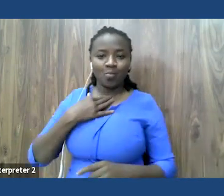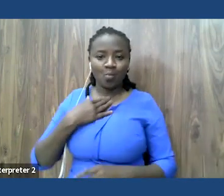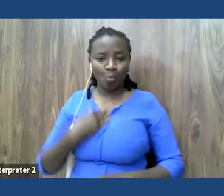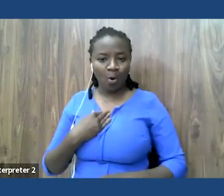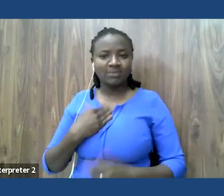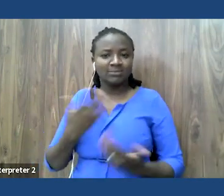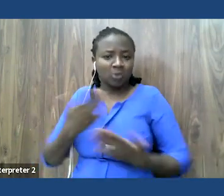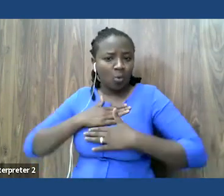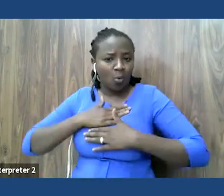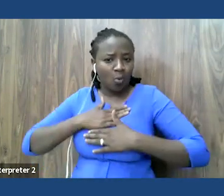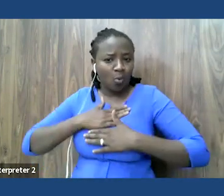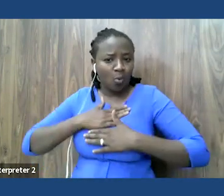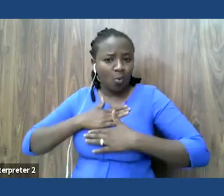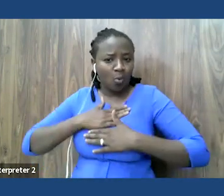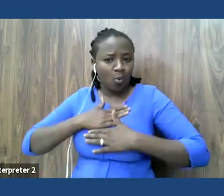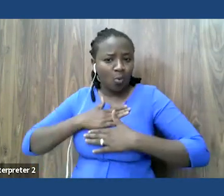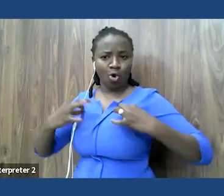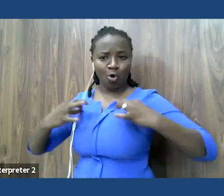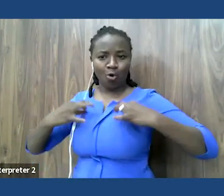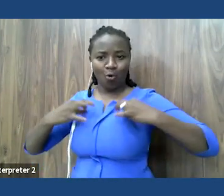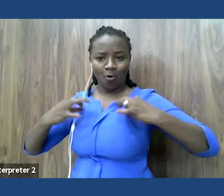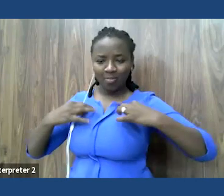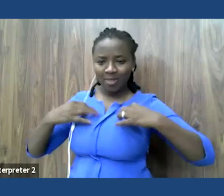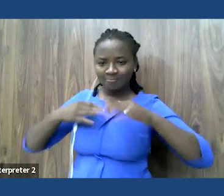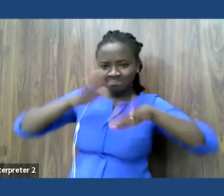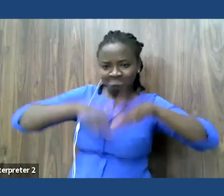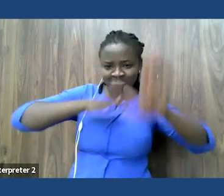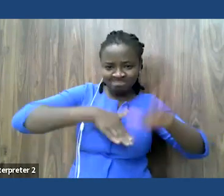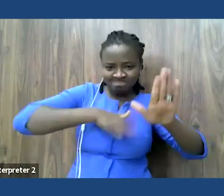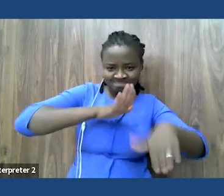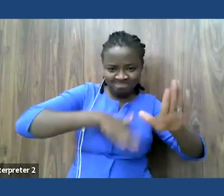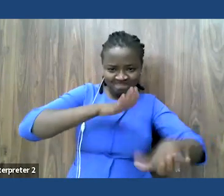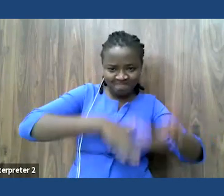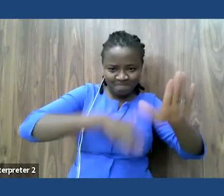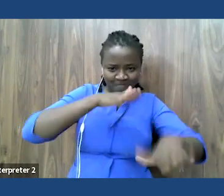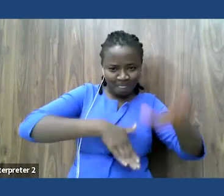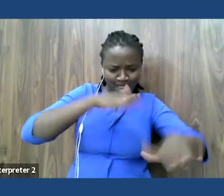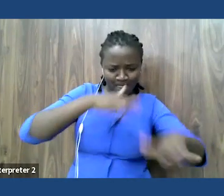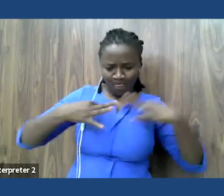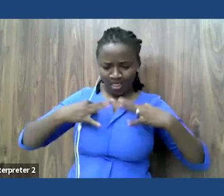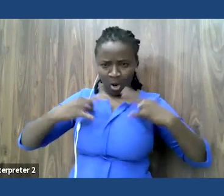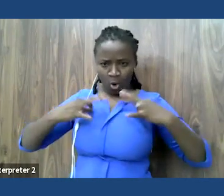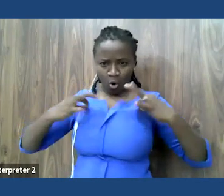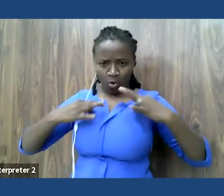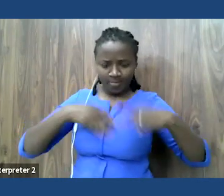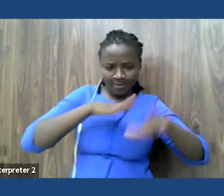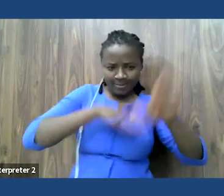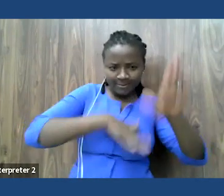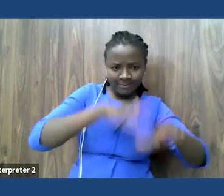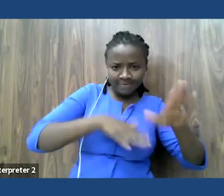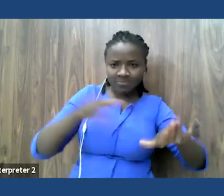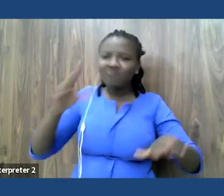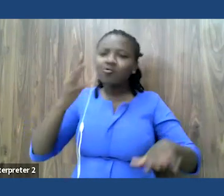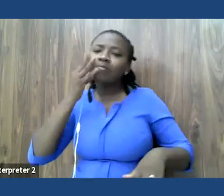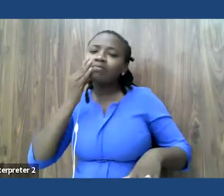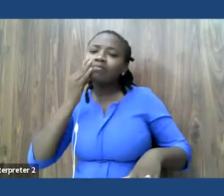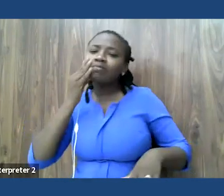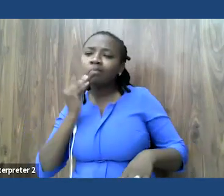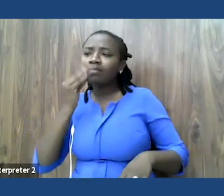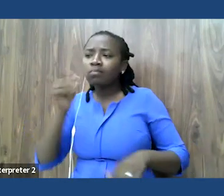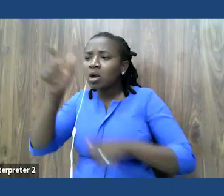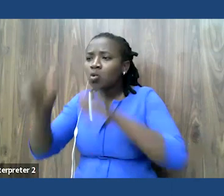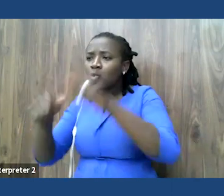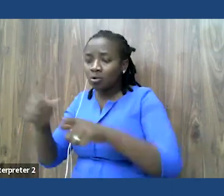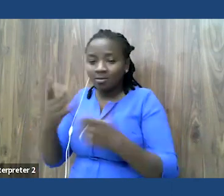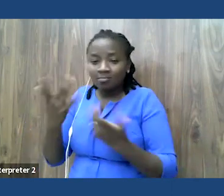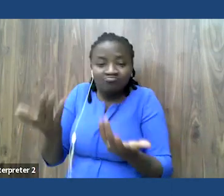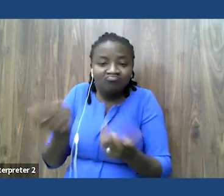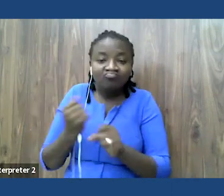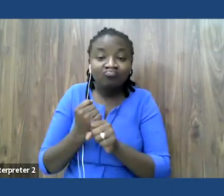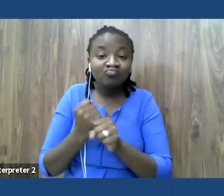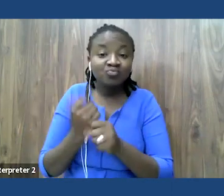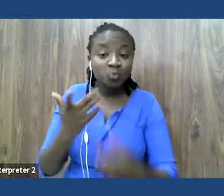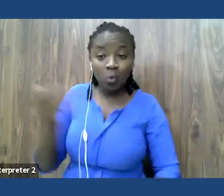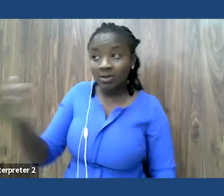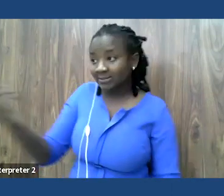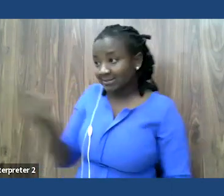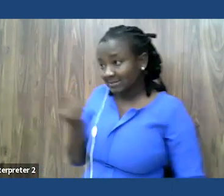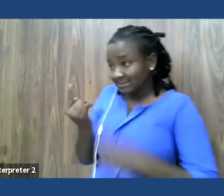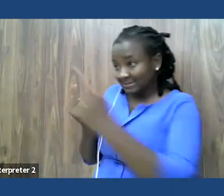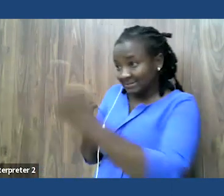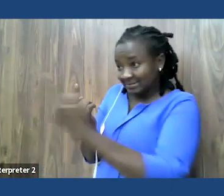So they gather up people on this digital platform, give them some kind of samples to try it out.